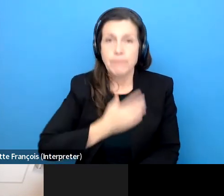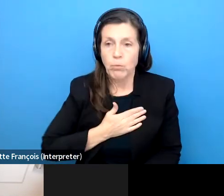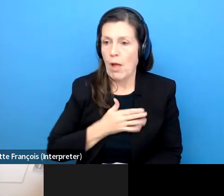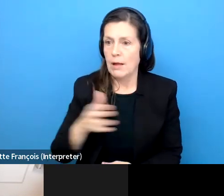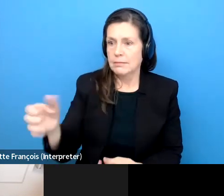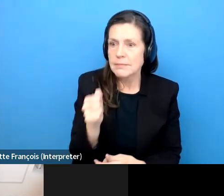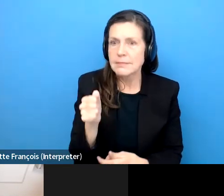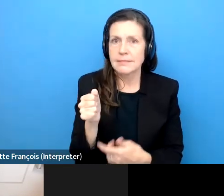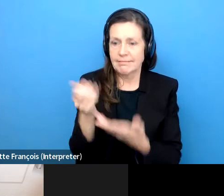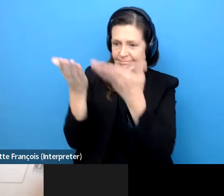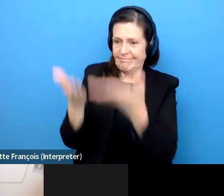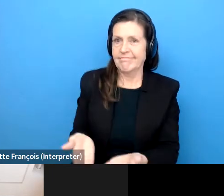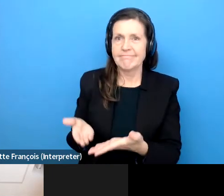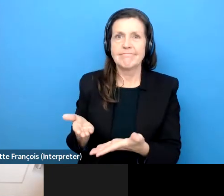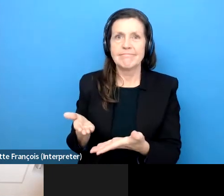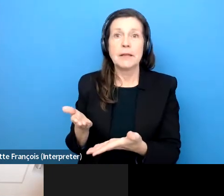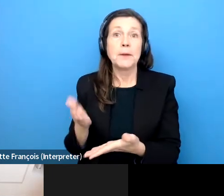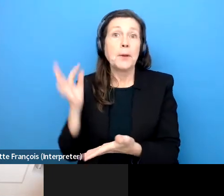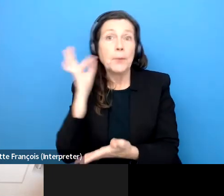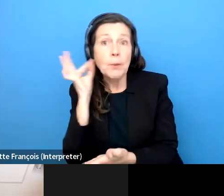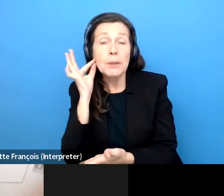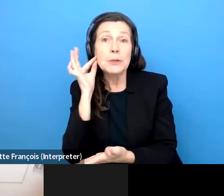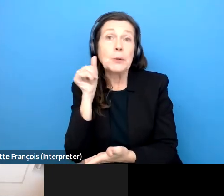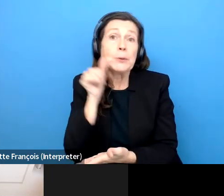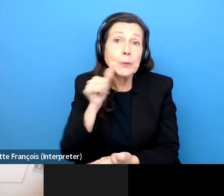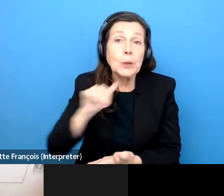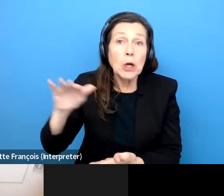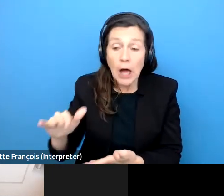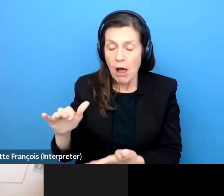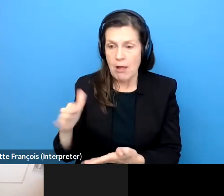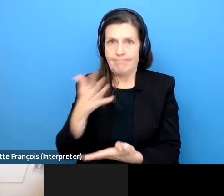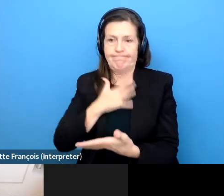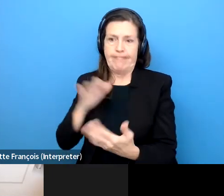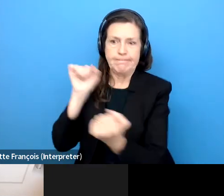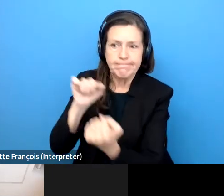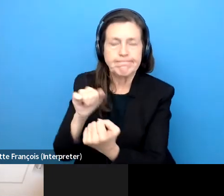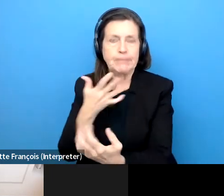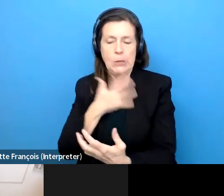And when they see some type of anomaly, they pay even more